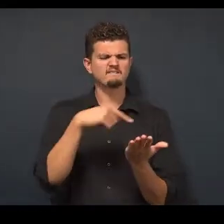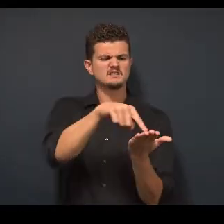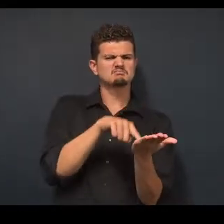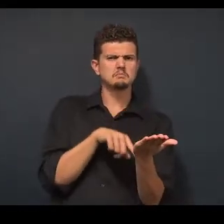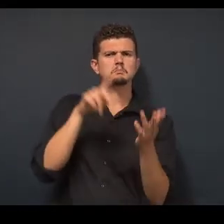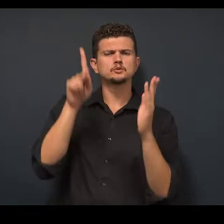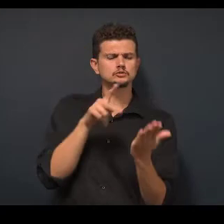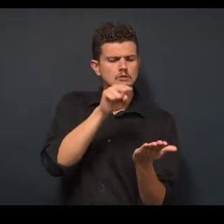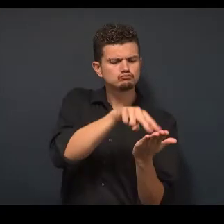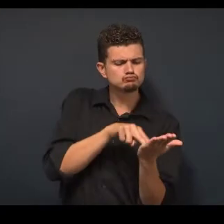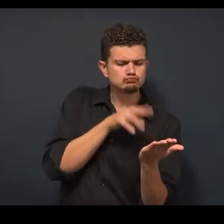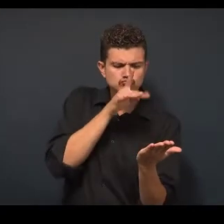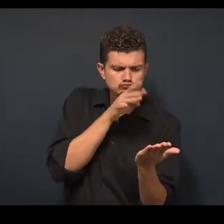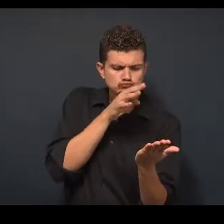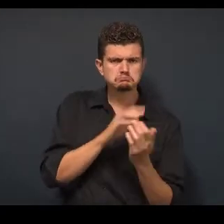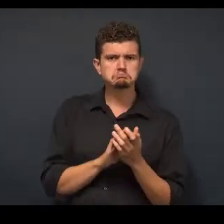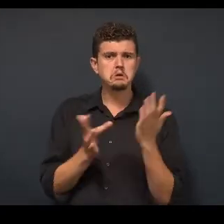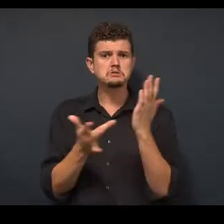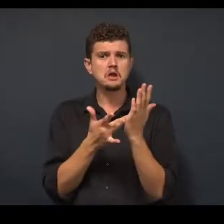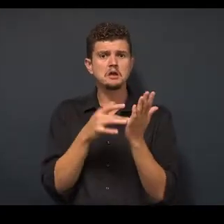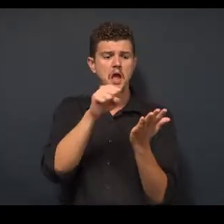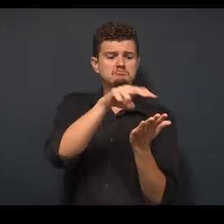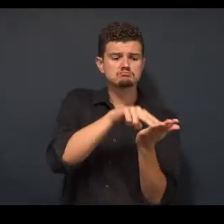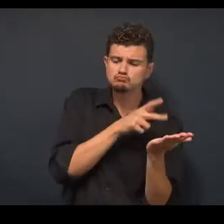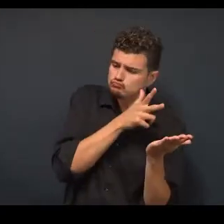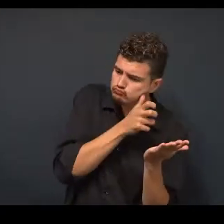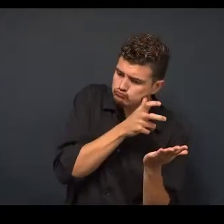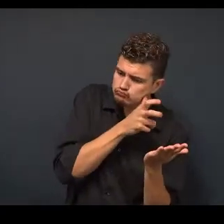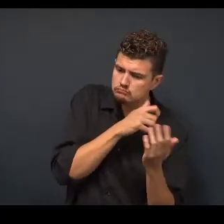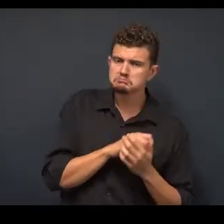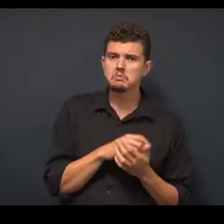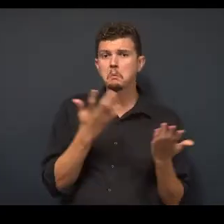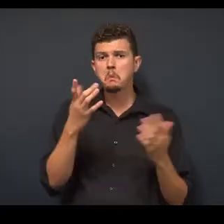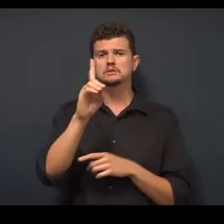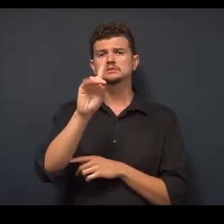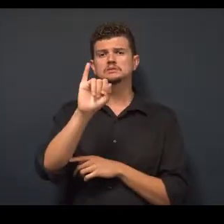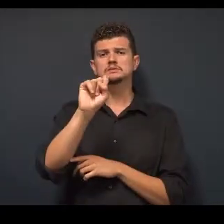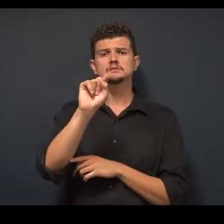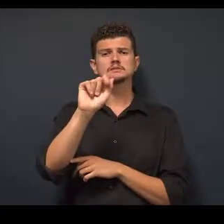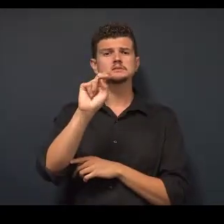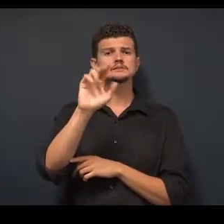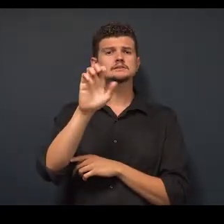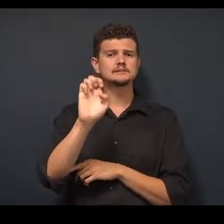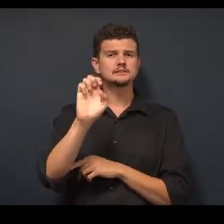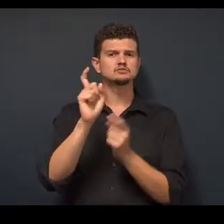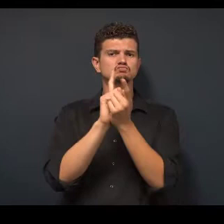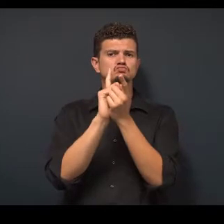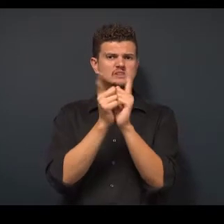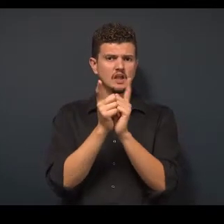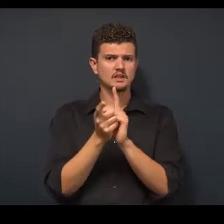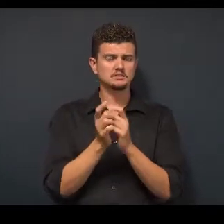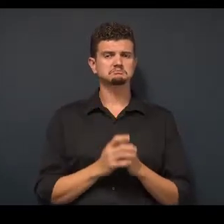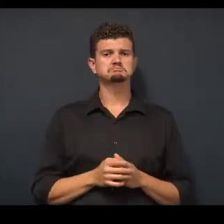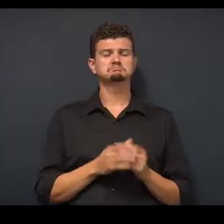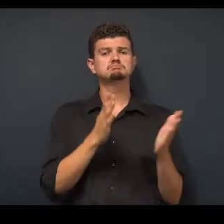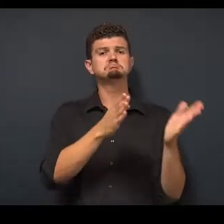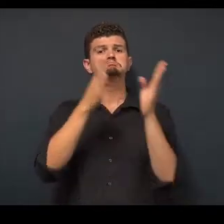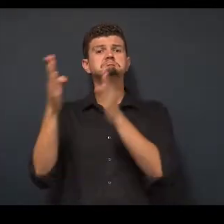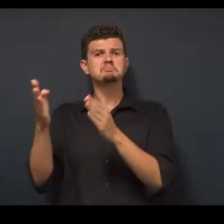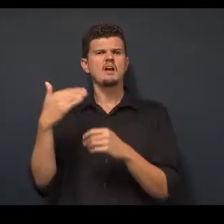Written materials provided in an alternate content – read aloud, text recognition, or distances translation.